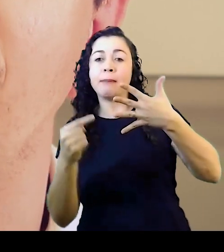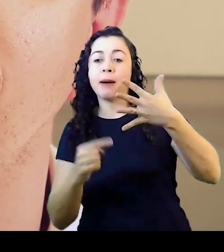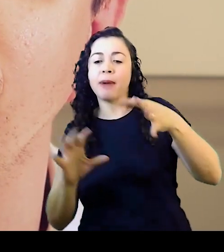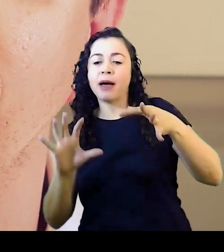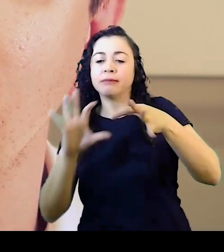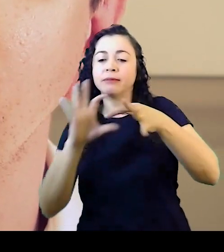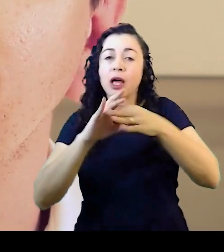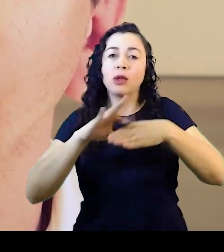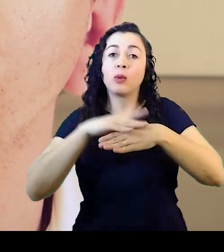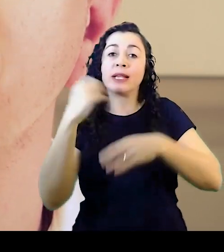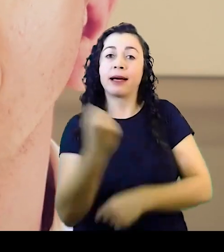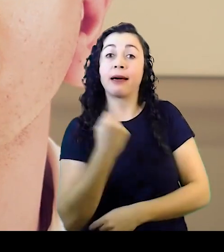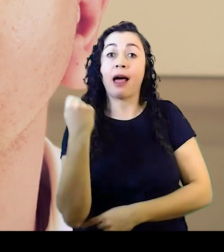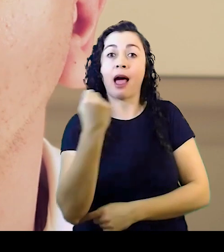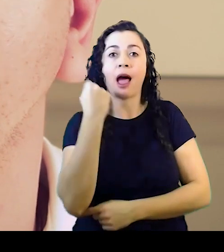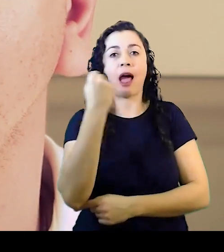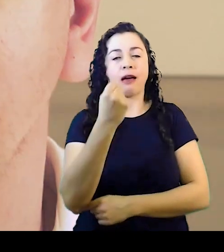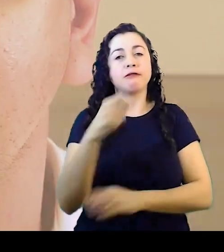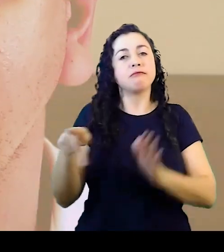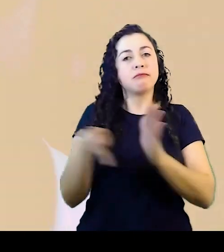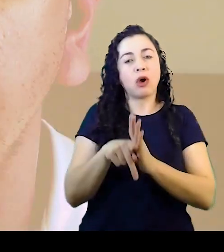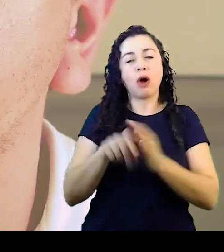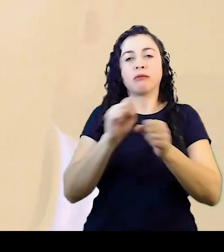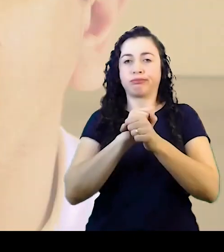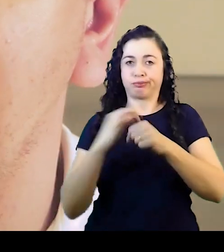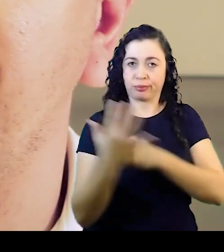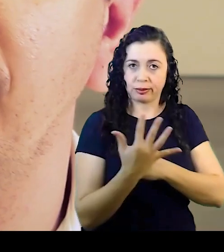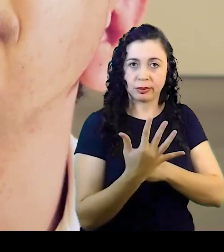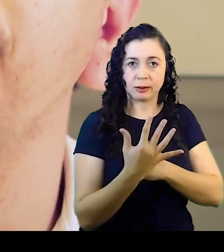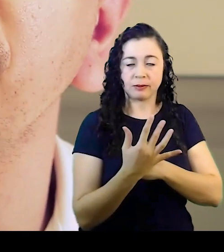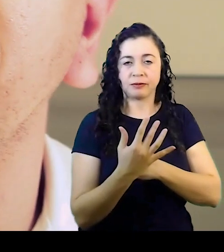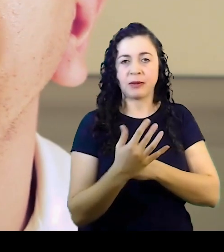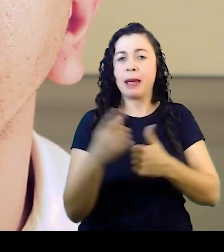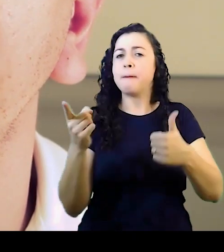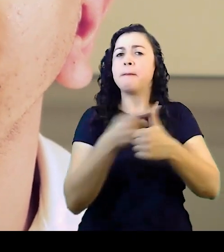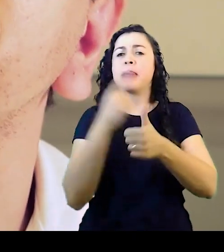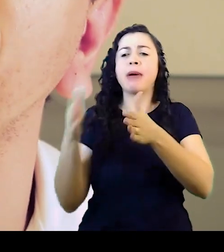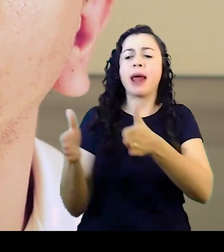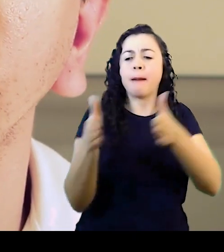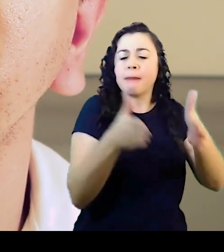of serious Sars-Cov-2 diseases. The first stage of this research is for us